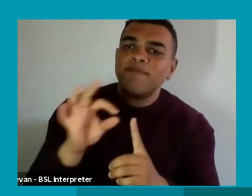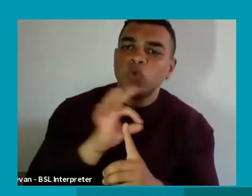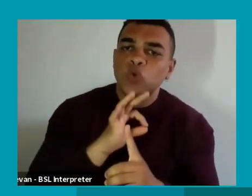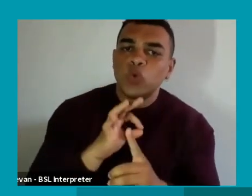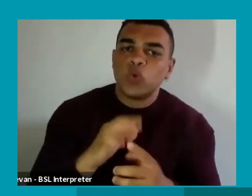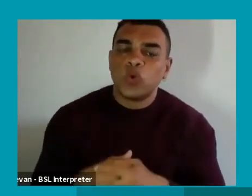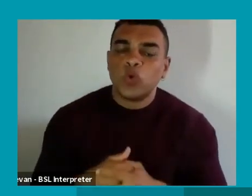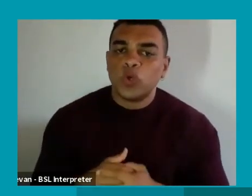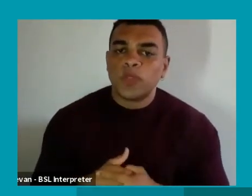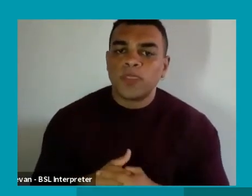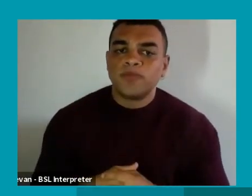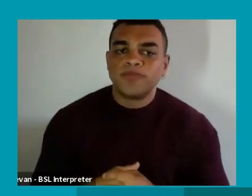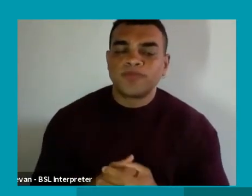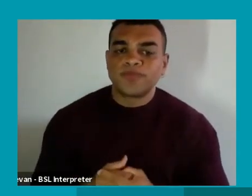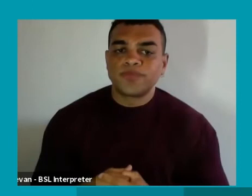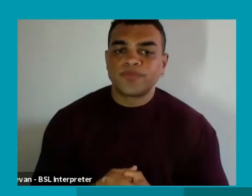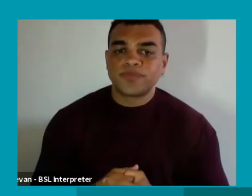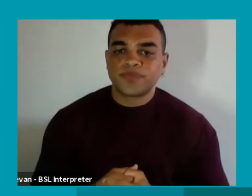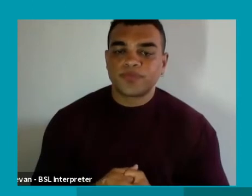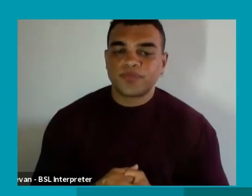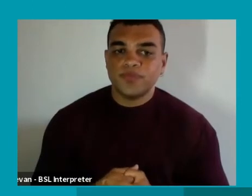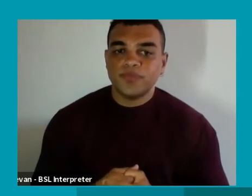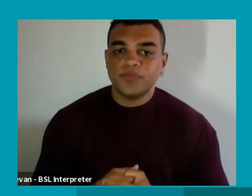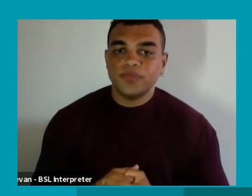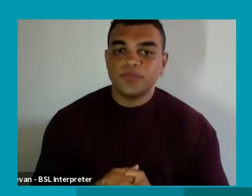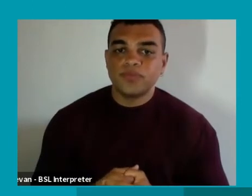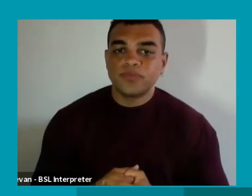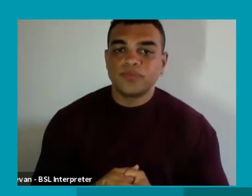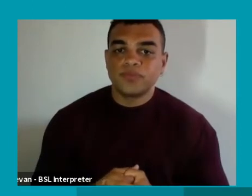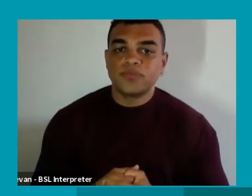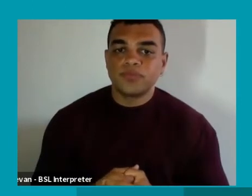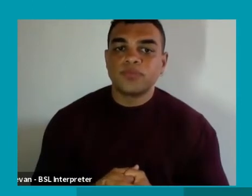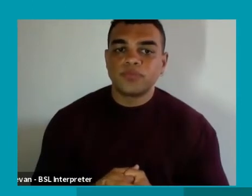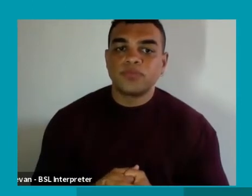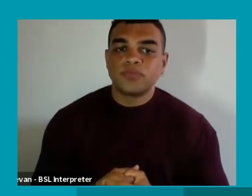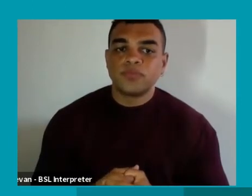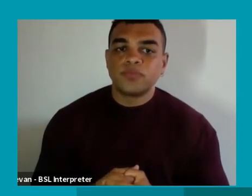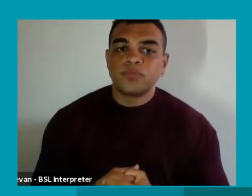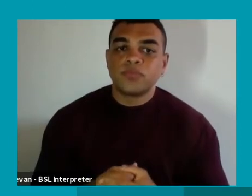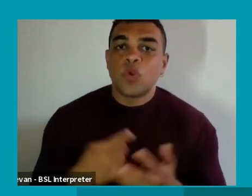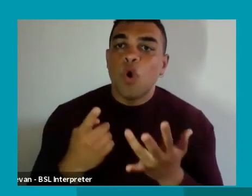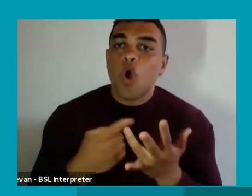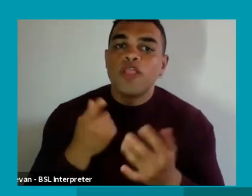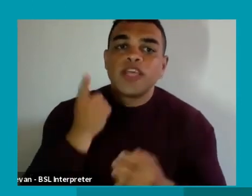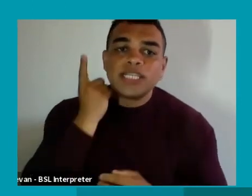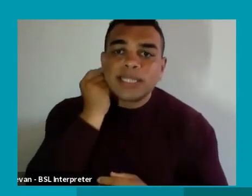Or just a pen and print out your position description and highlight those keywords.